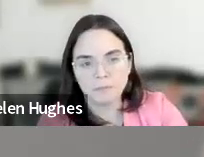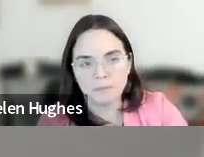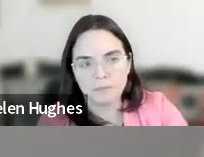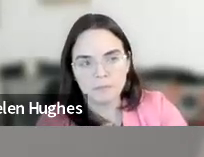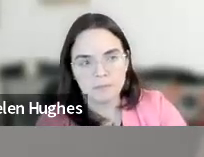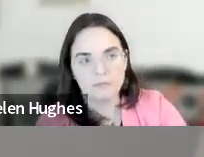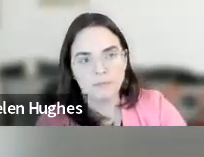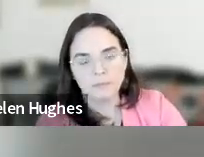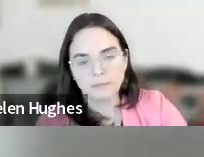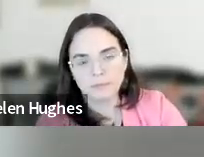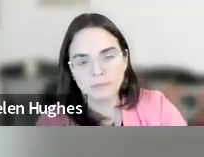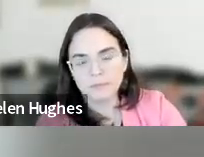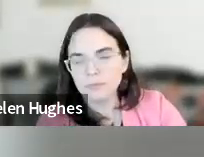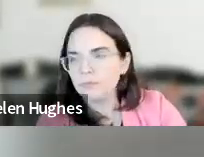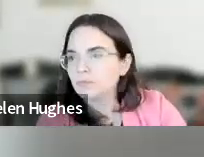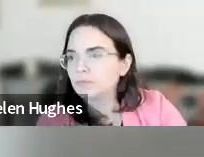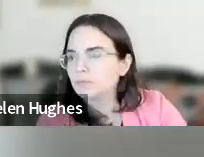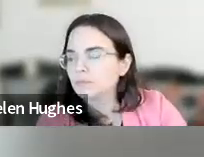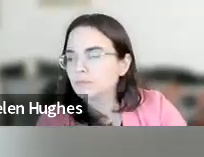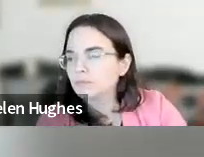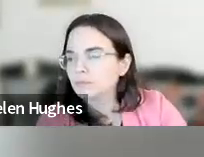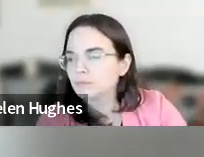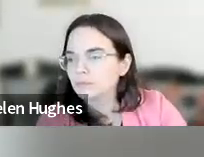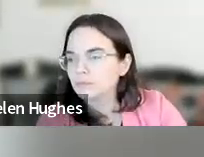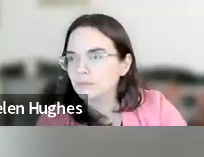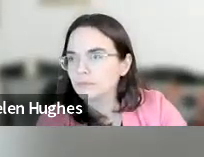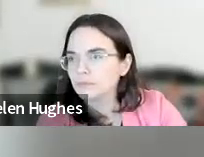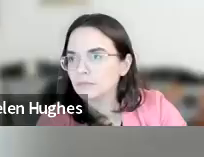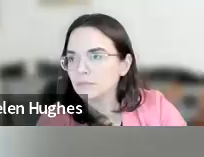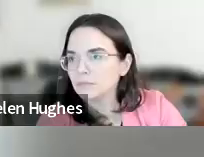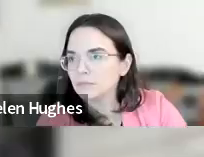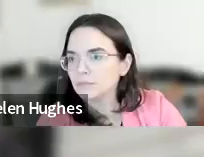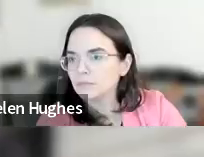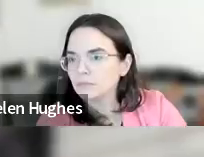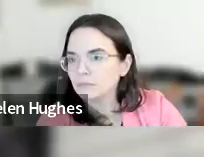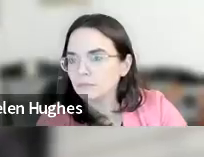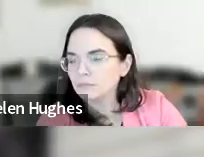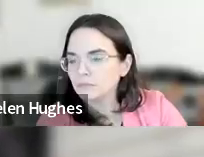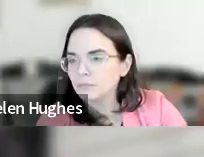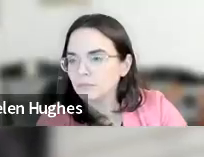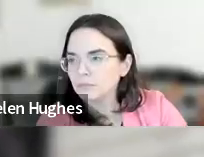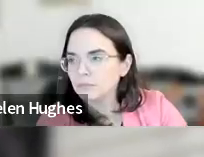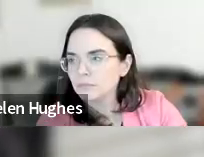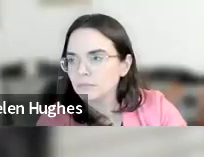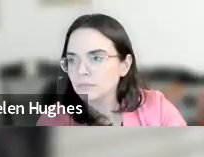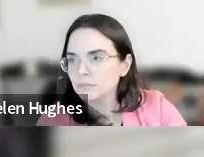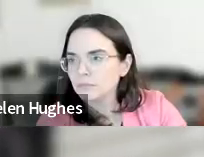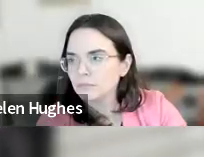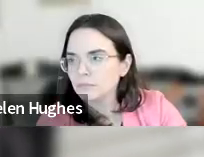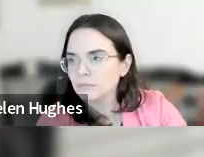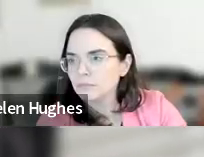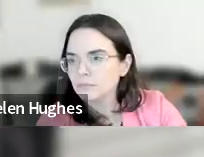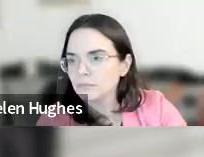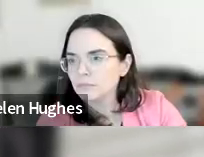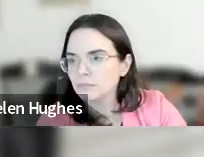where they were. telemedicine we had to ask where they were before providing care.